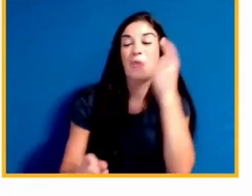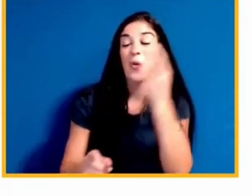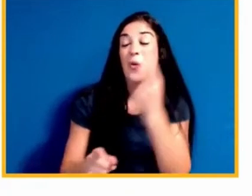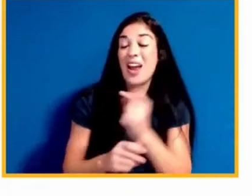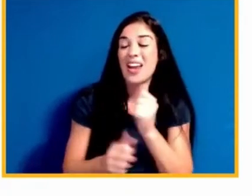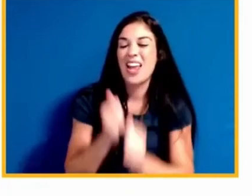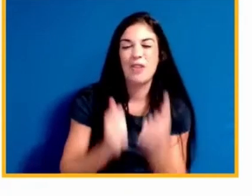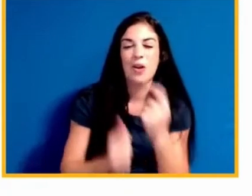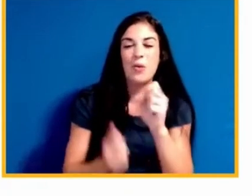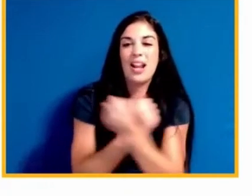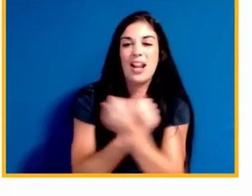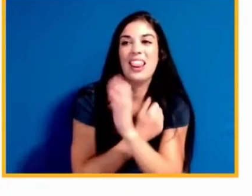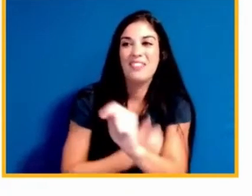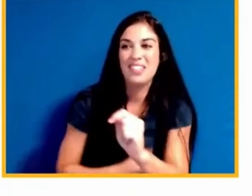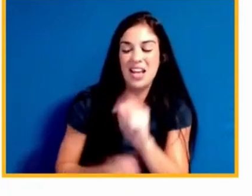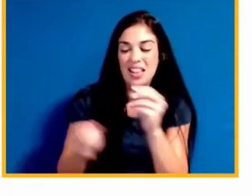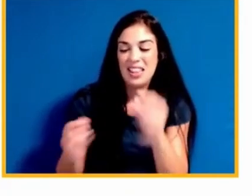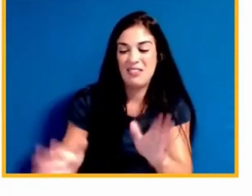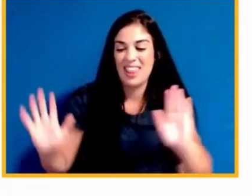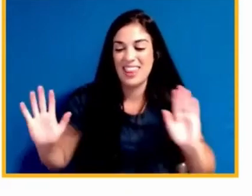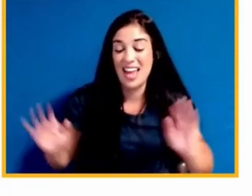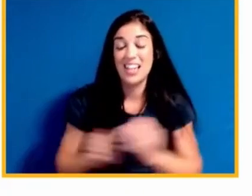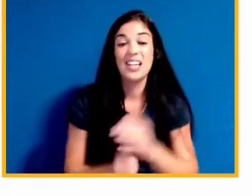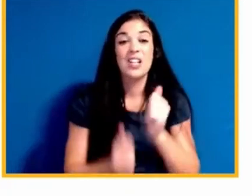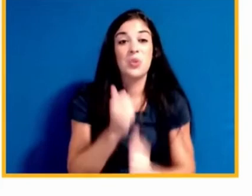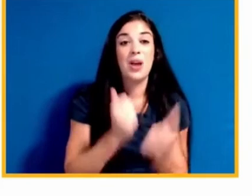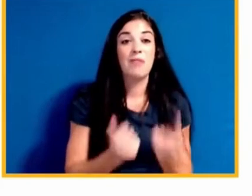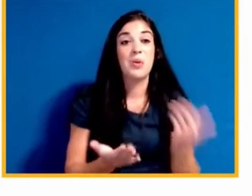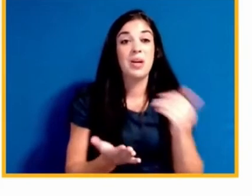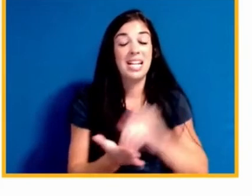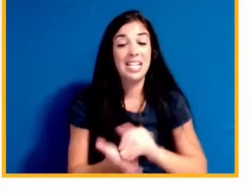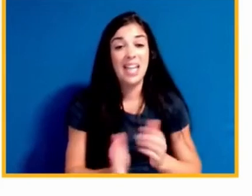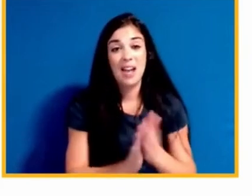gonna leave it at that. Well everybody, one more time for Roman,